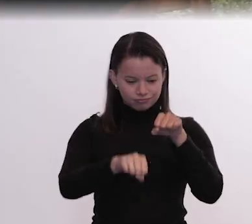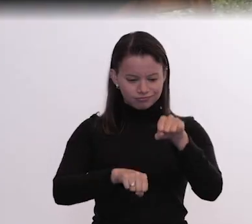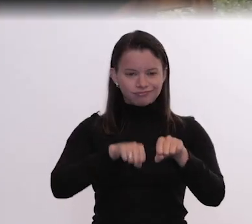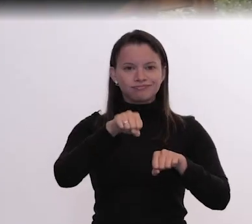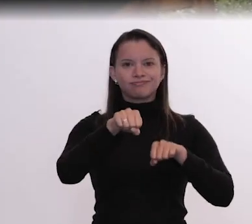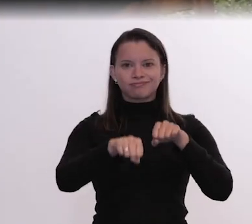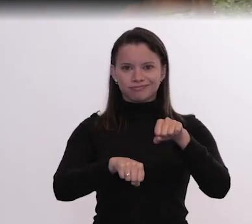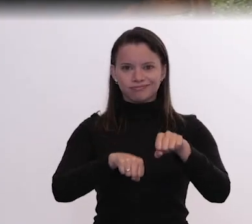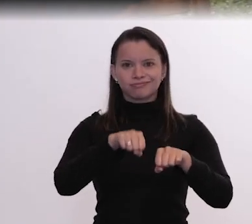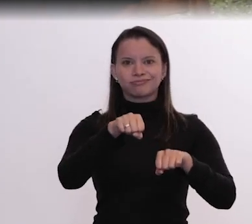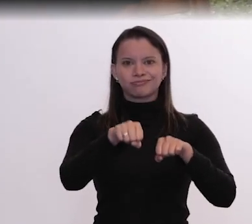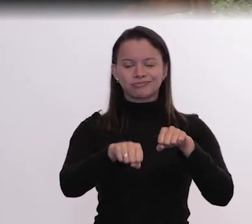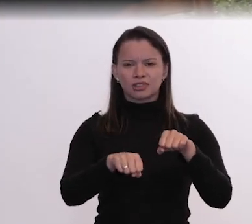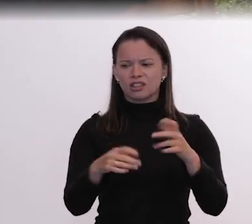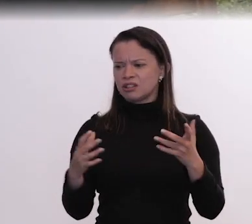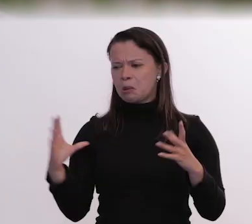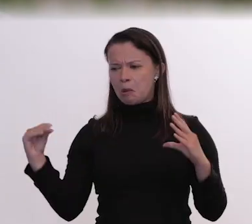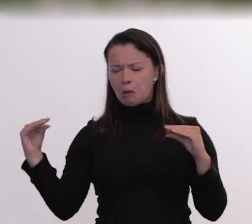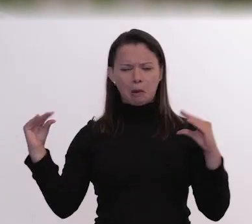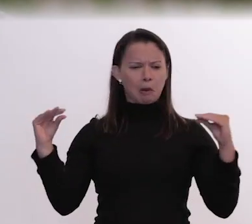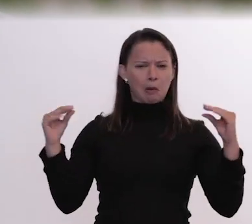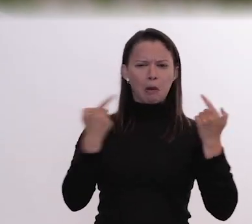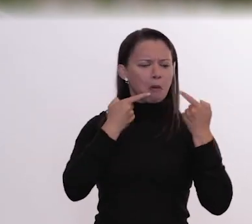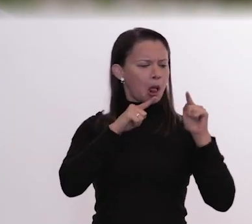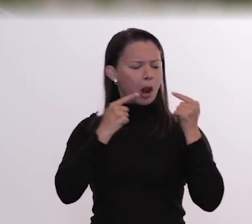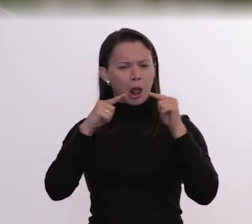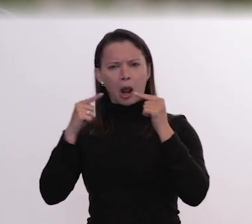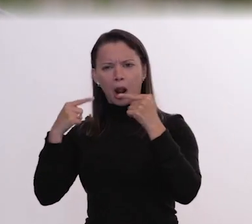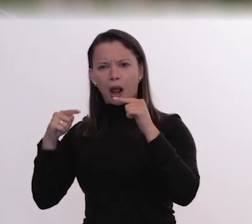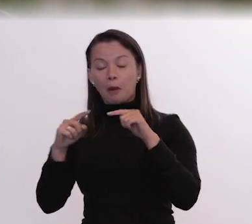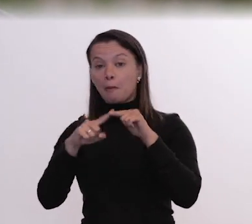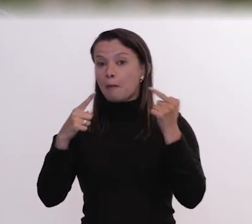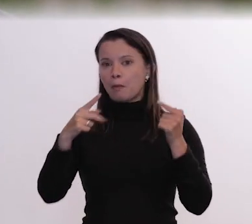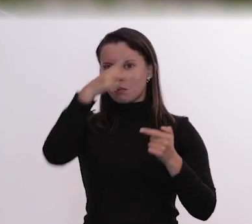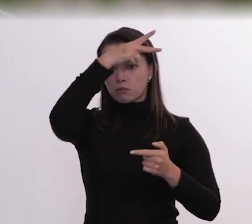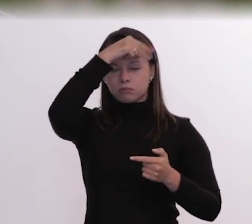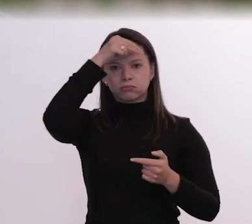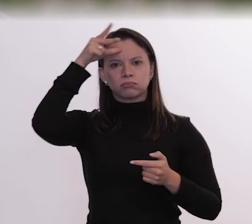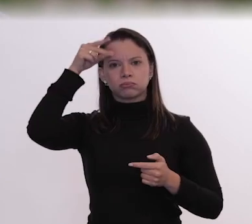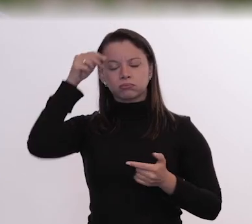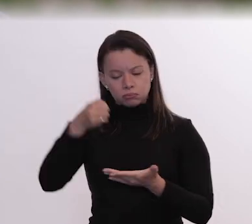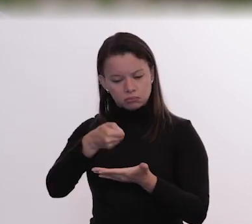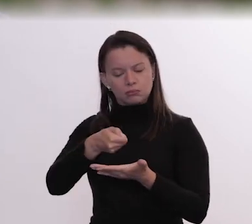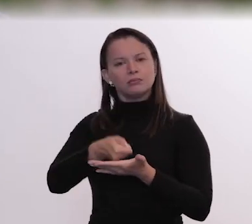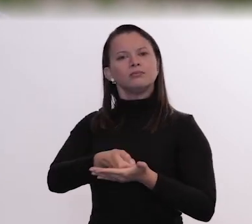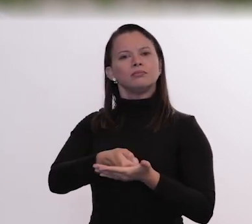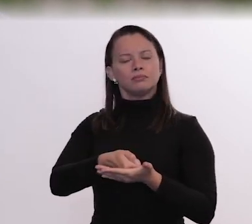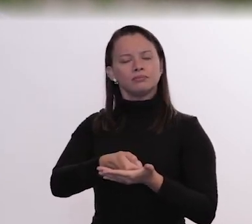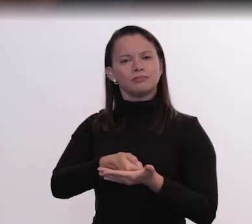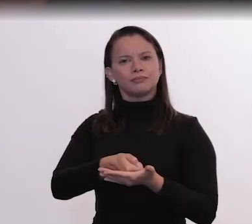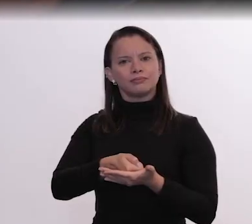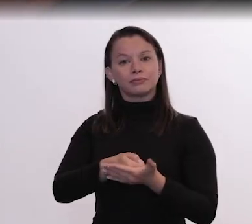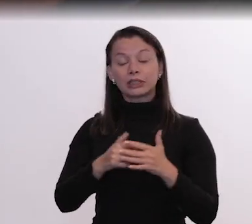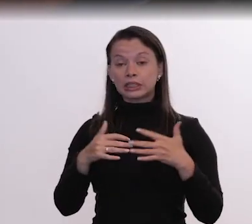resisted. So, this differentiates a management focused on the future and a sophisticated public management